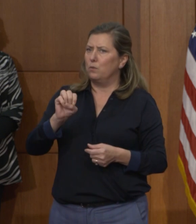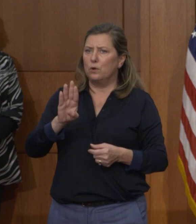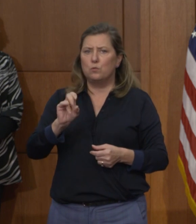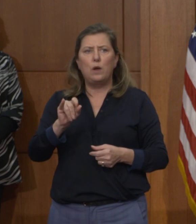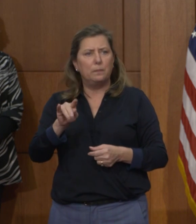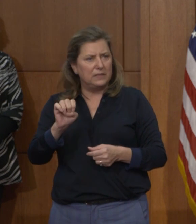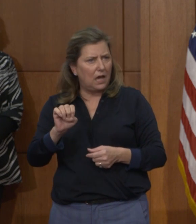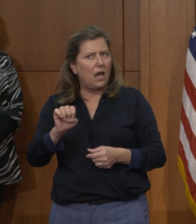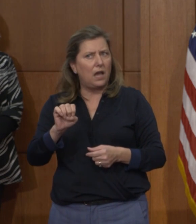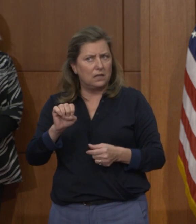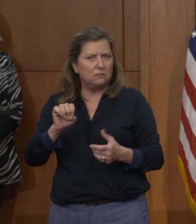to doubt what you're saying. Uh, but I,